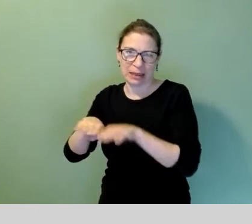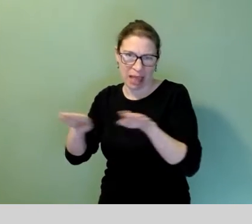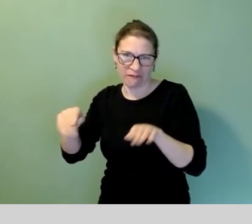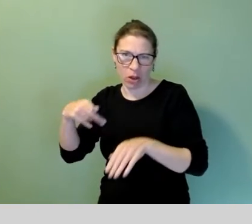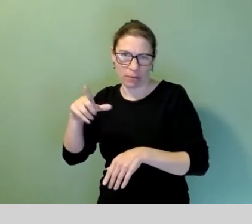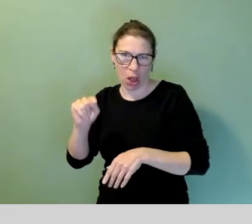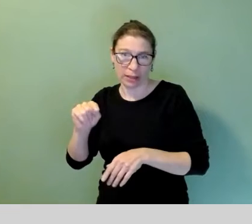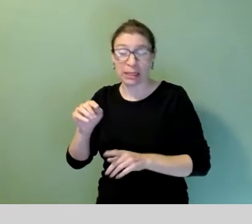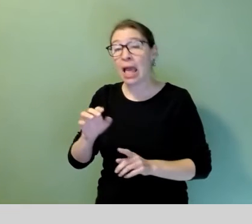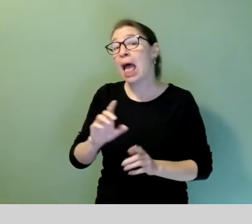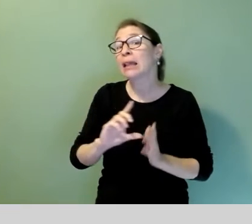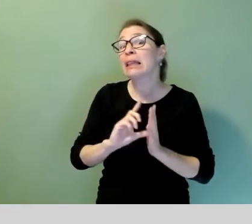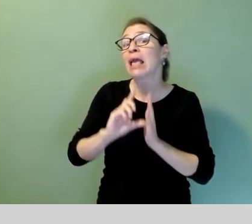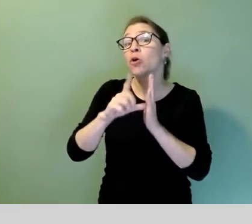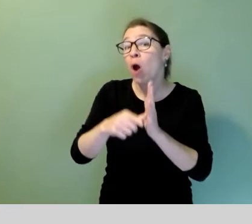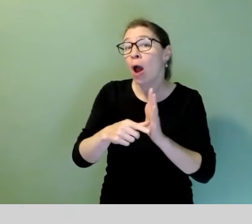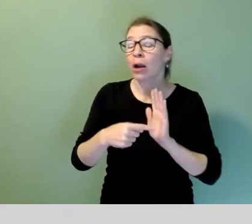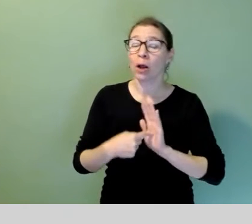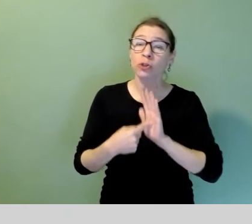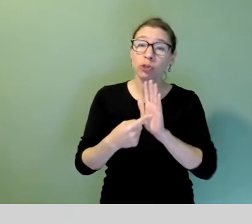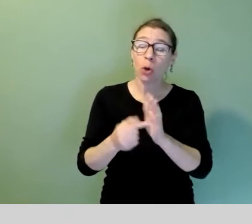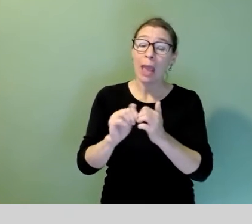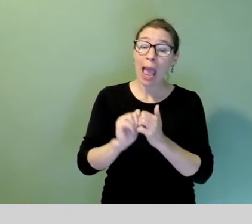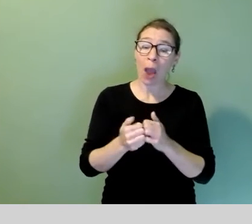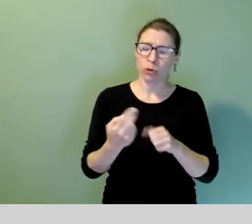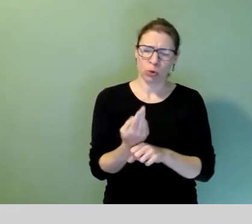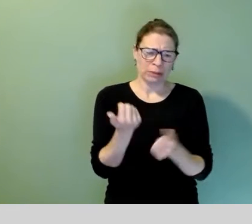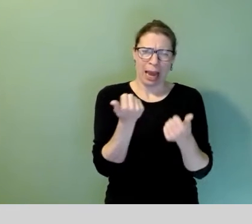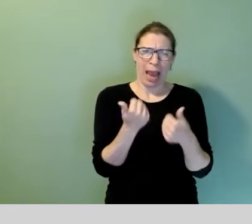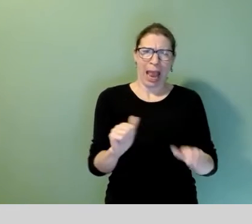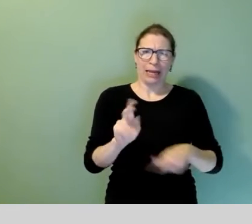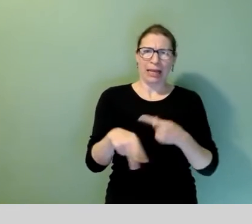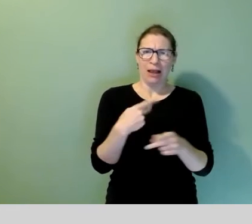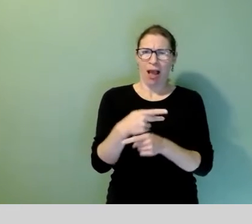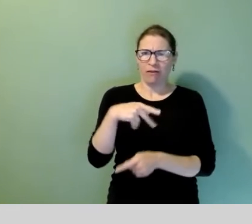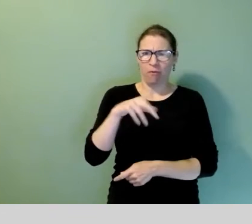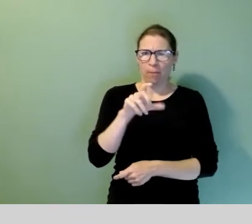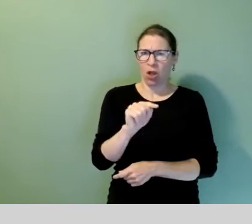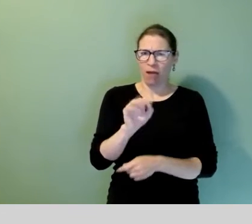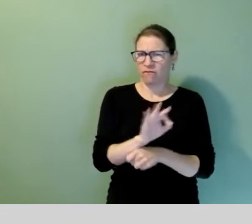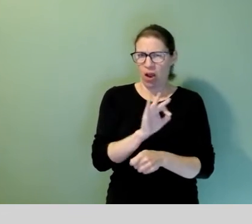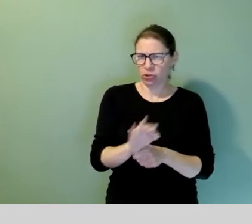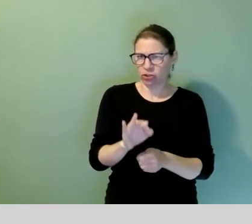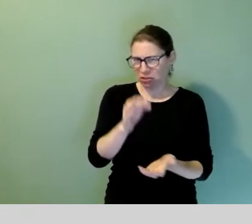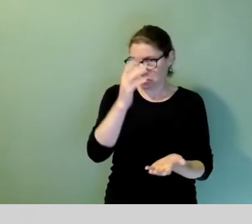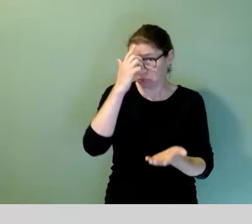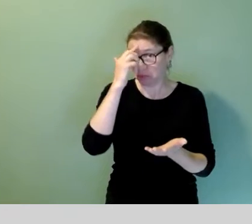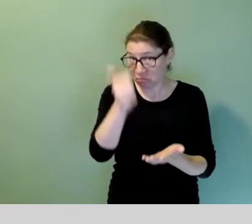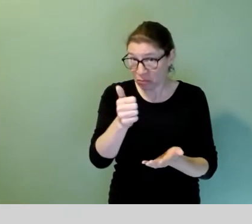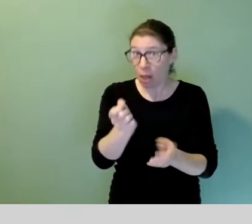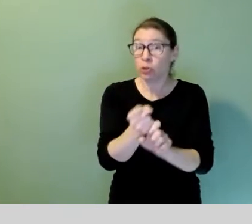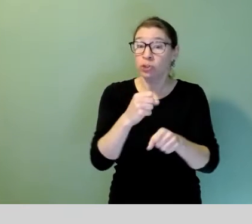and in particular we'll see later on how we can use any kind of plotting function we want to generate